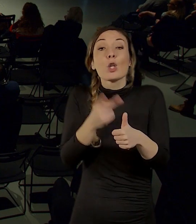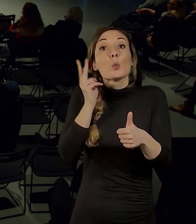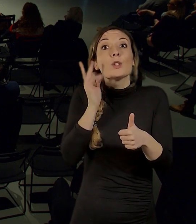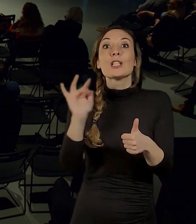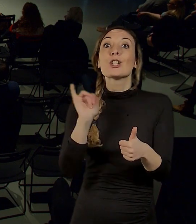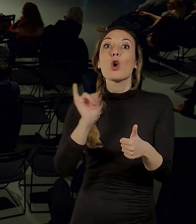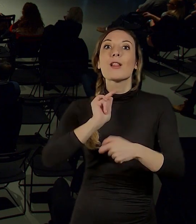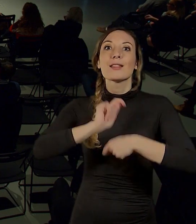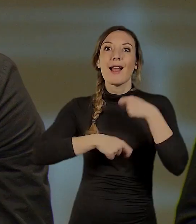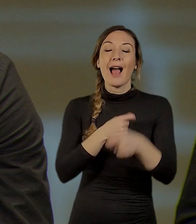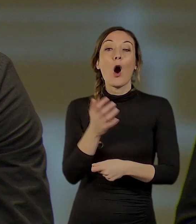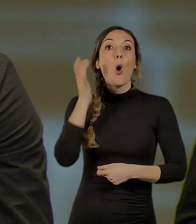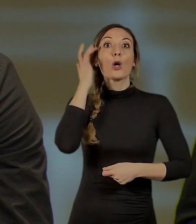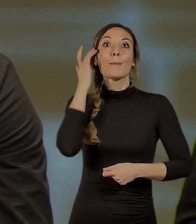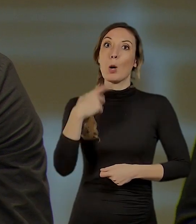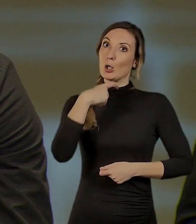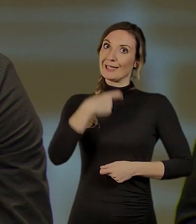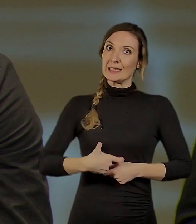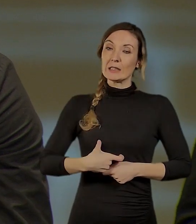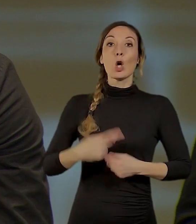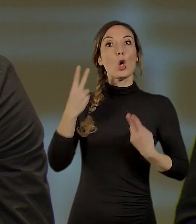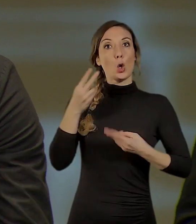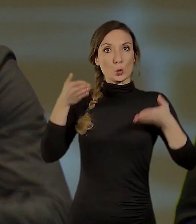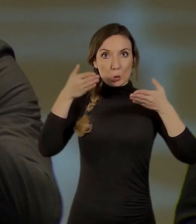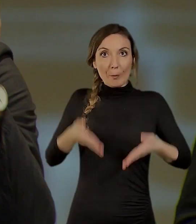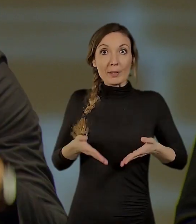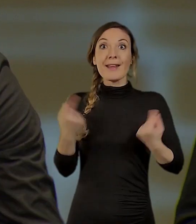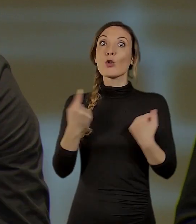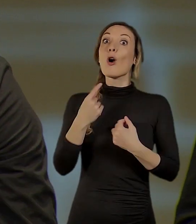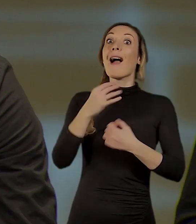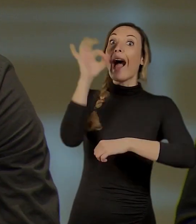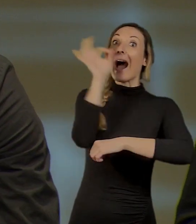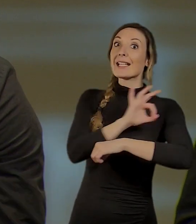This is what architect Klápště did, who is a huge expert and does it very well with his entire team. It's not one person,